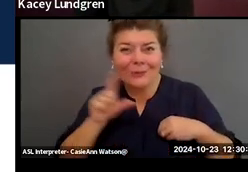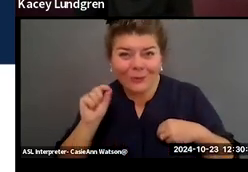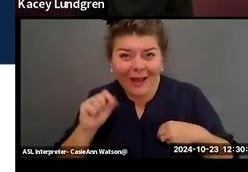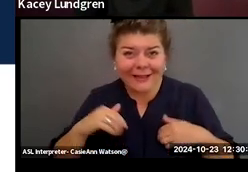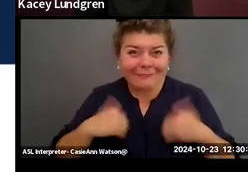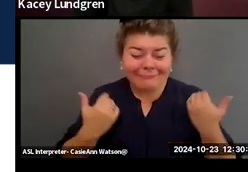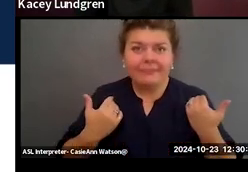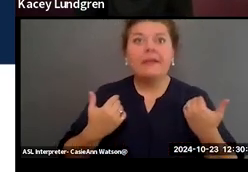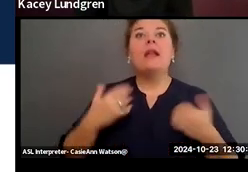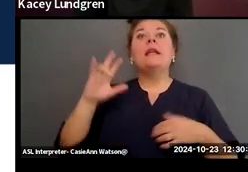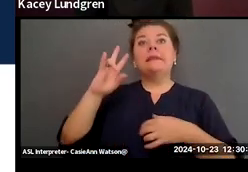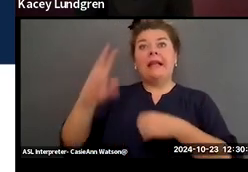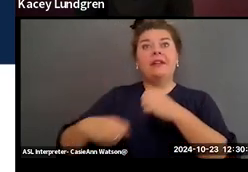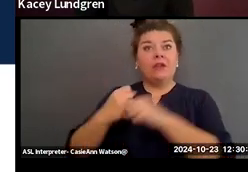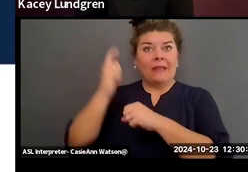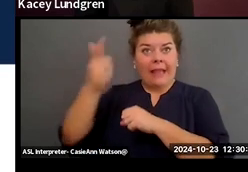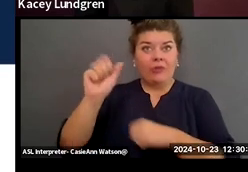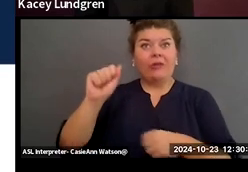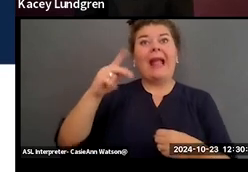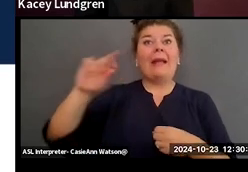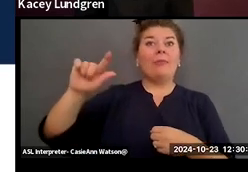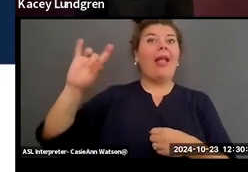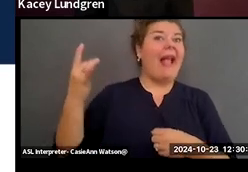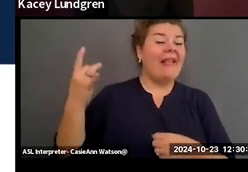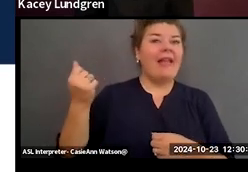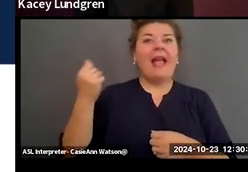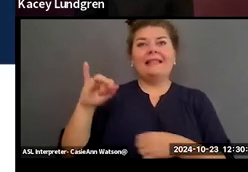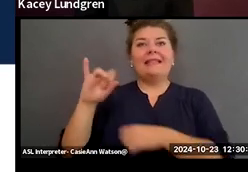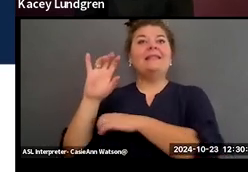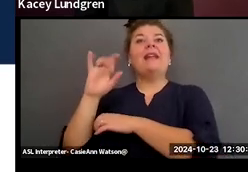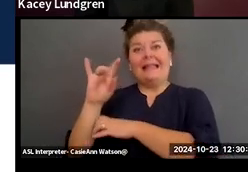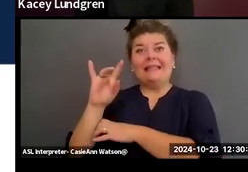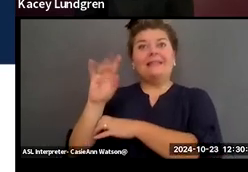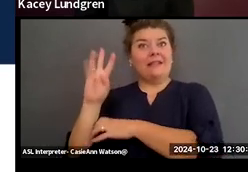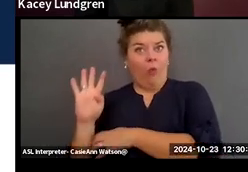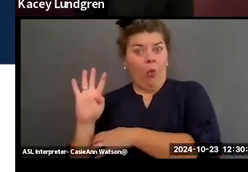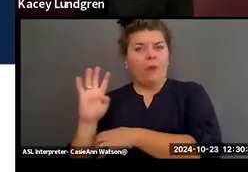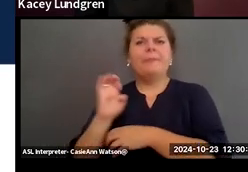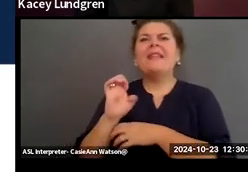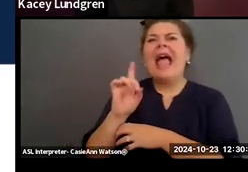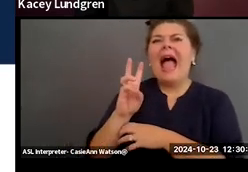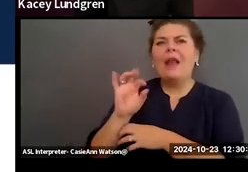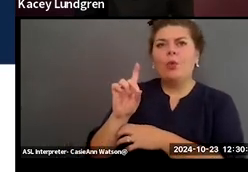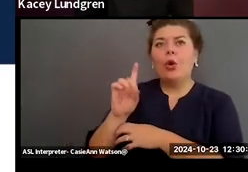Seven years later, on April 8th, 1864, at the urging of Edward Minor Gallaudet,